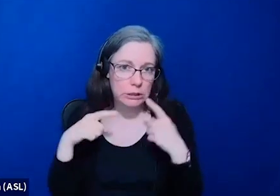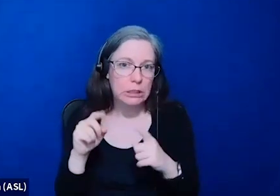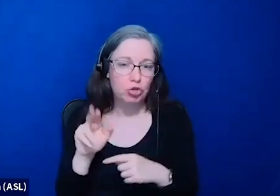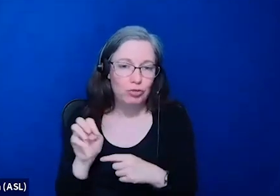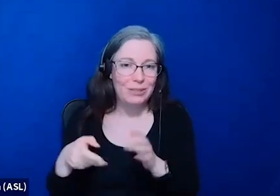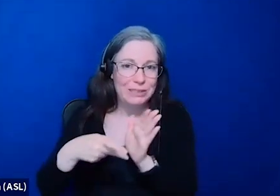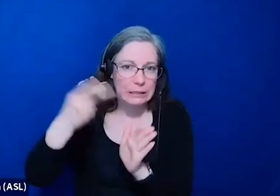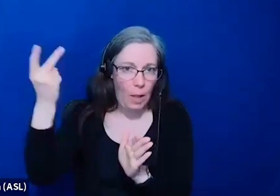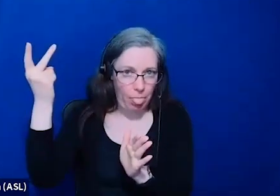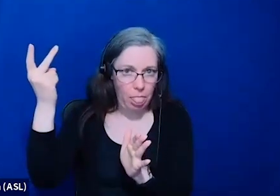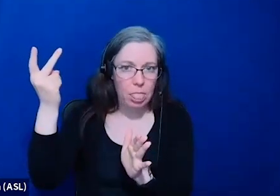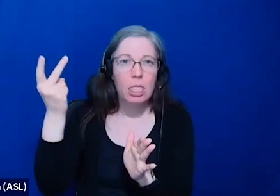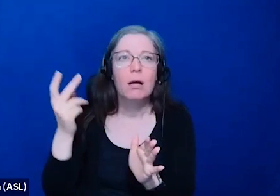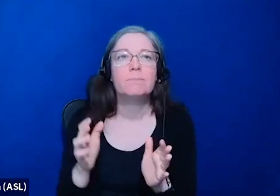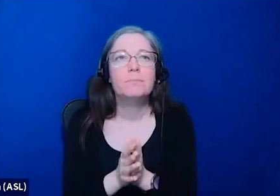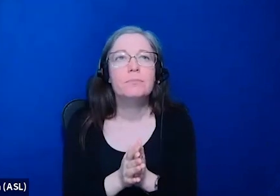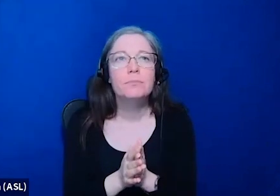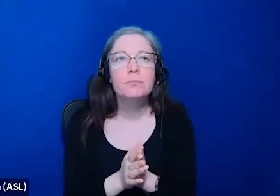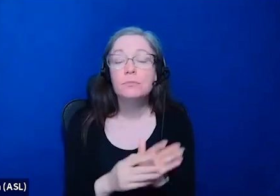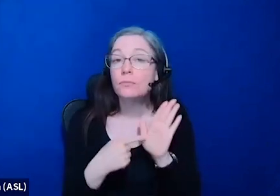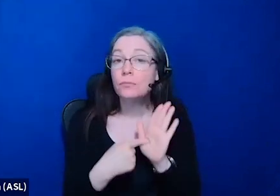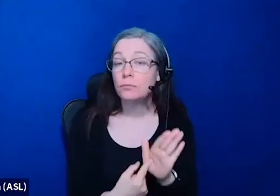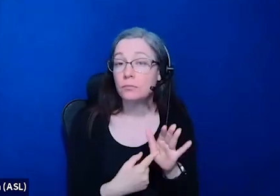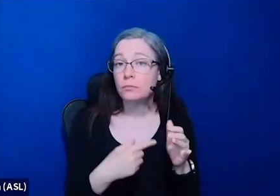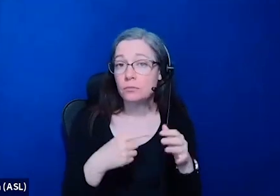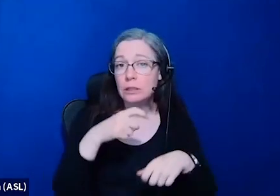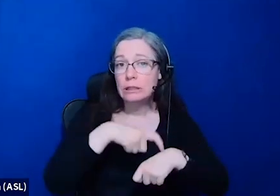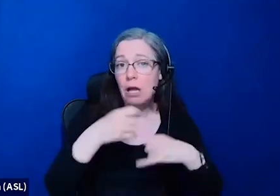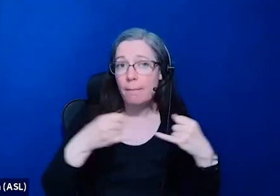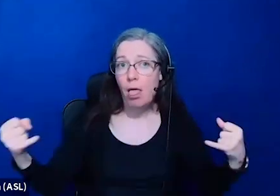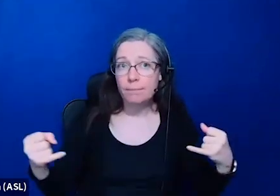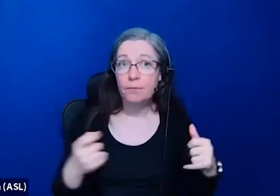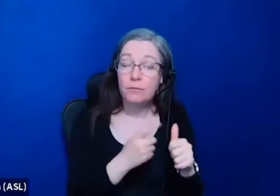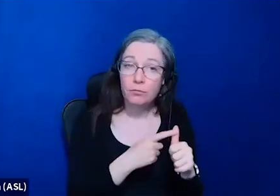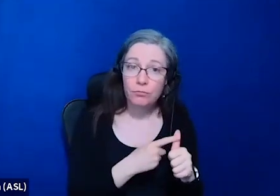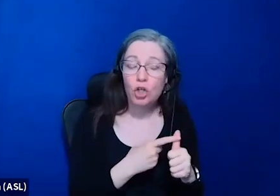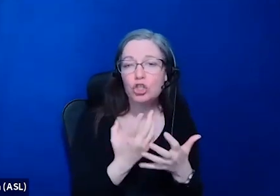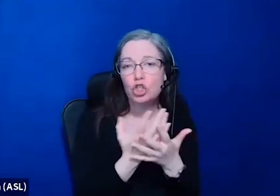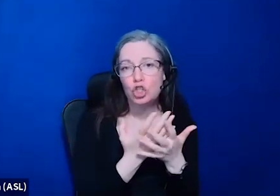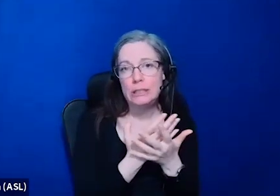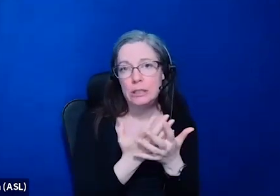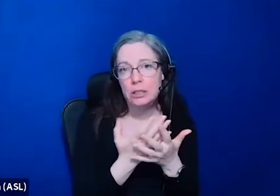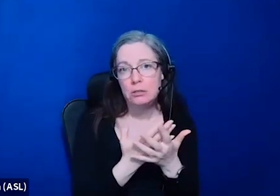This is the timeline. Stage one was, as I said, screening, which took several months, the qualifications.